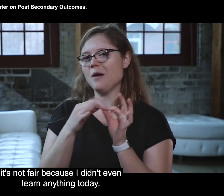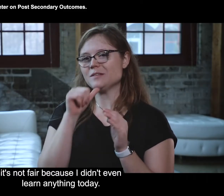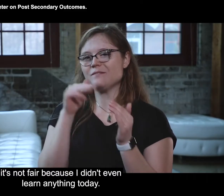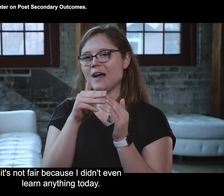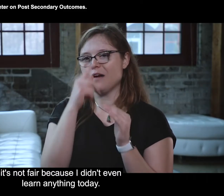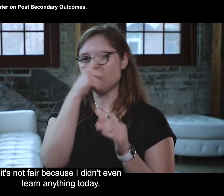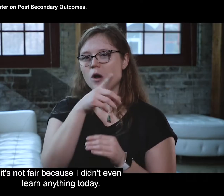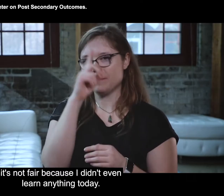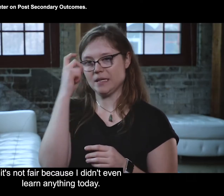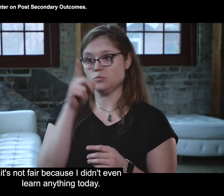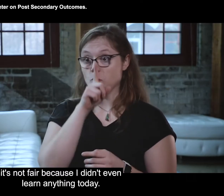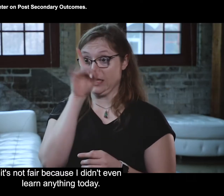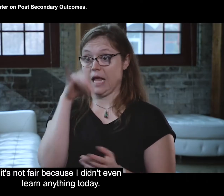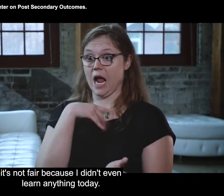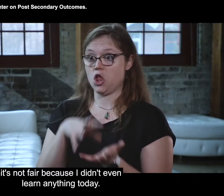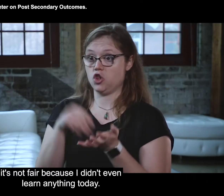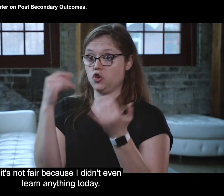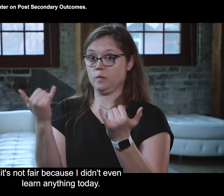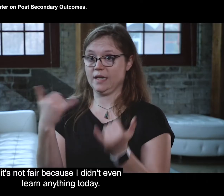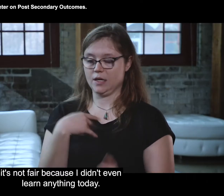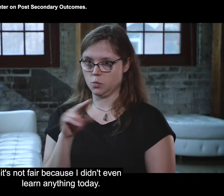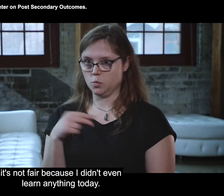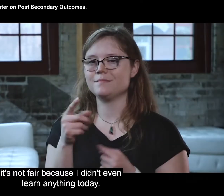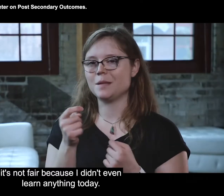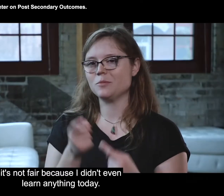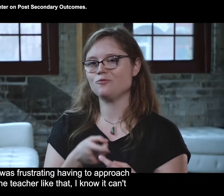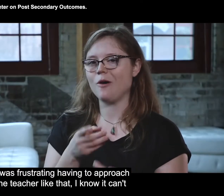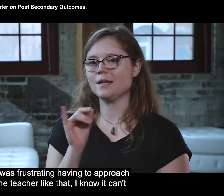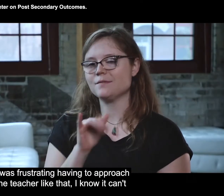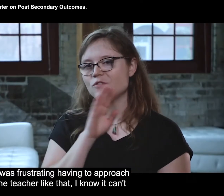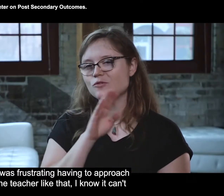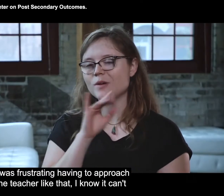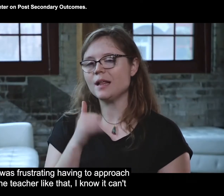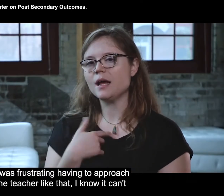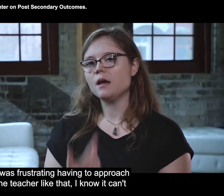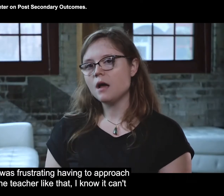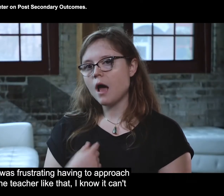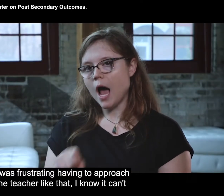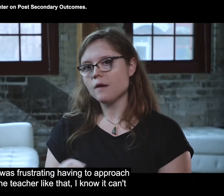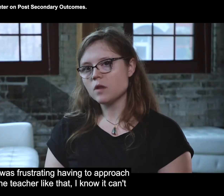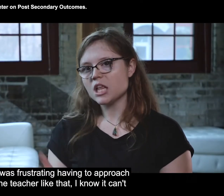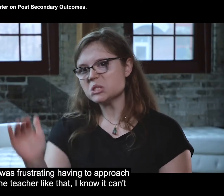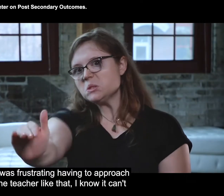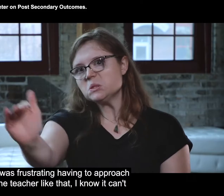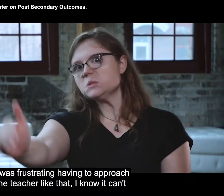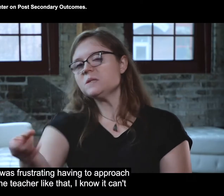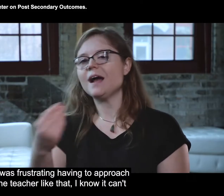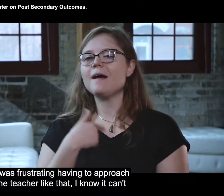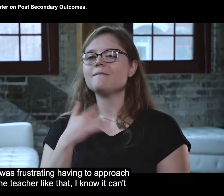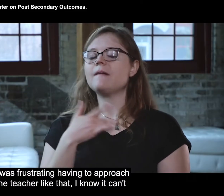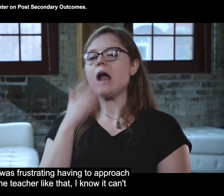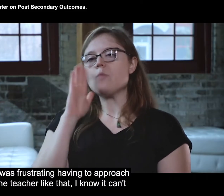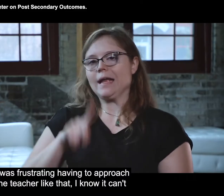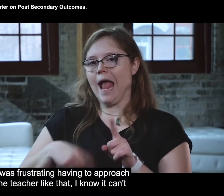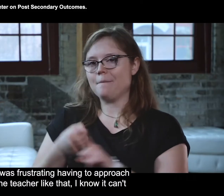it's not fair because I didn't even learn anything today. It was frustrating having to approach the teacher like that, I know it can't